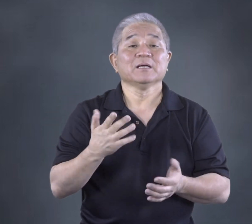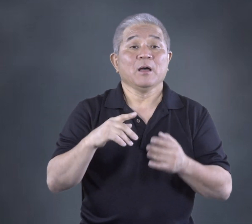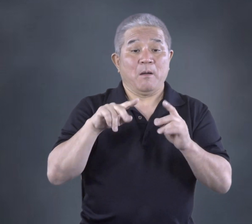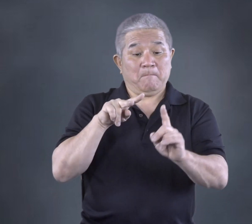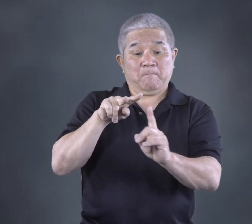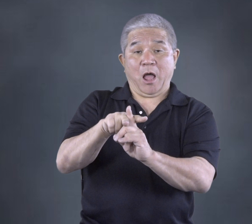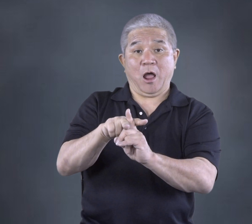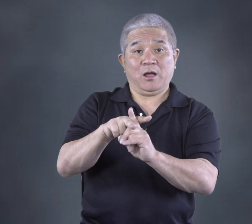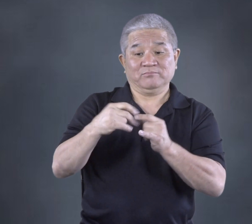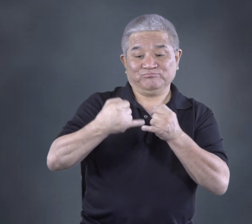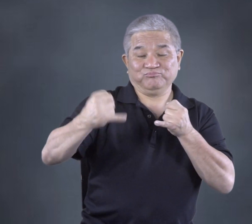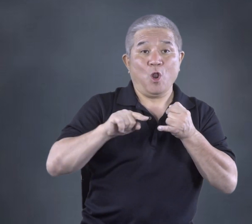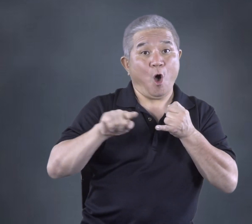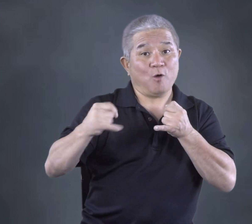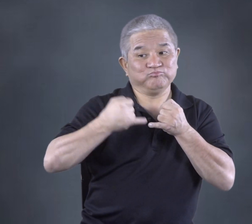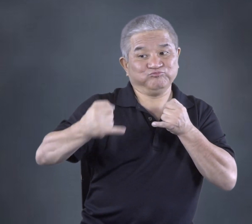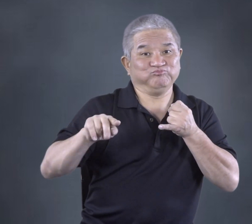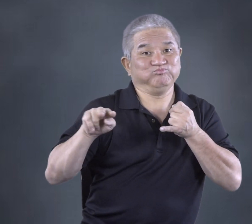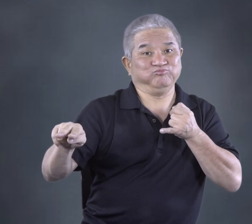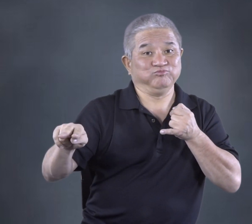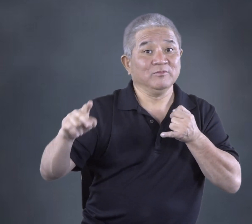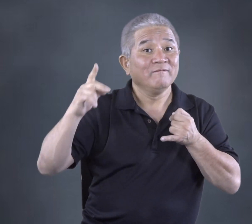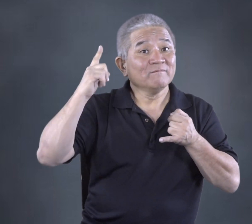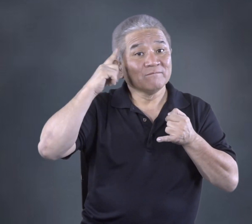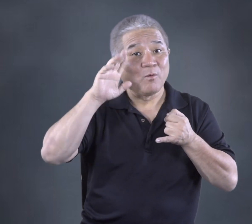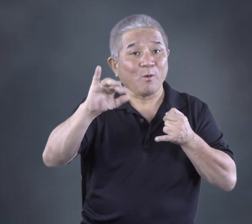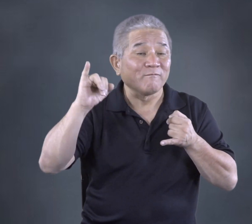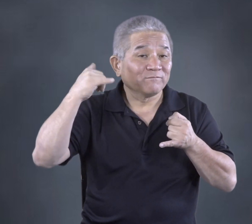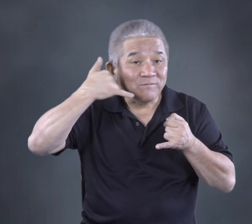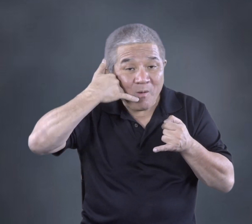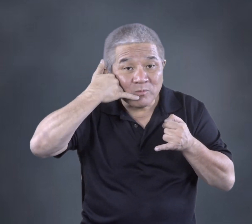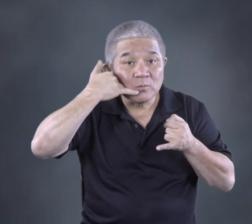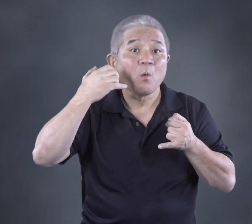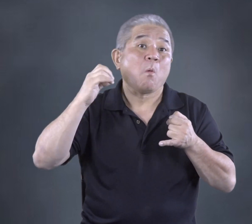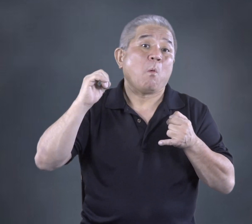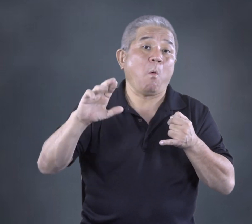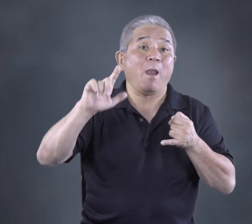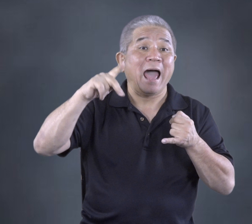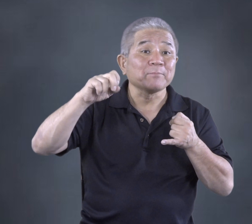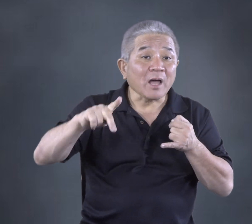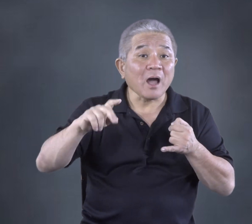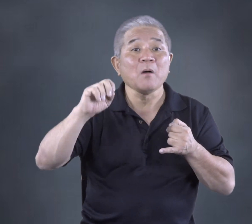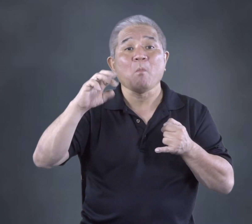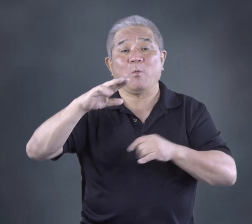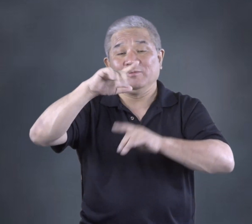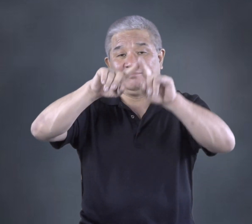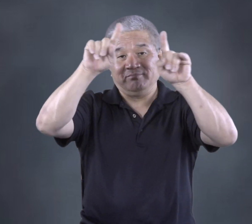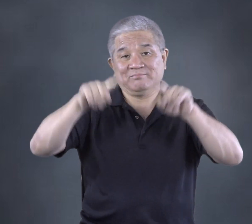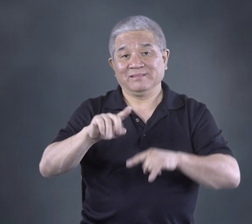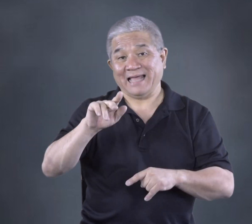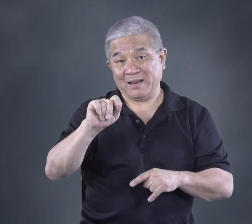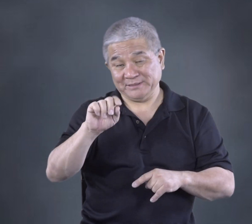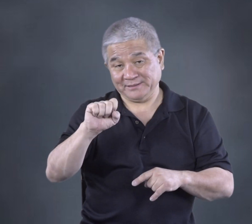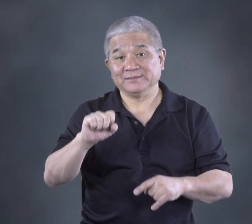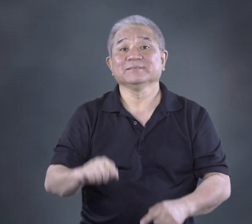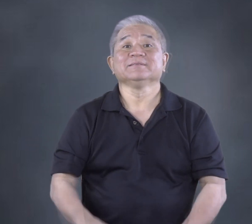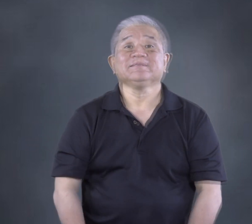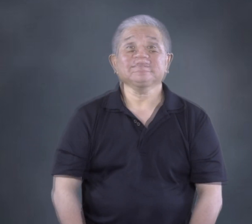Plugs and chargers for your smartphone, laptop, or tablets